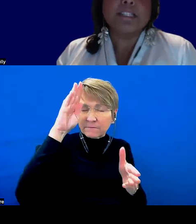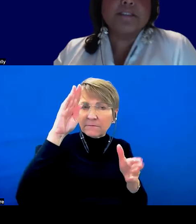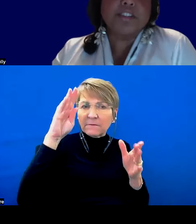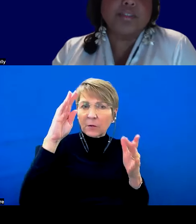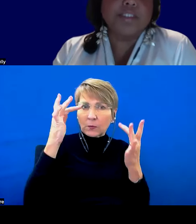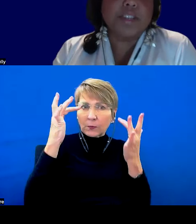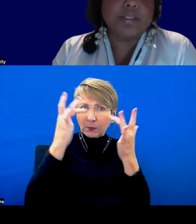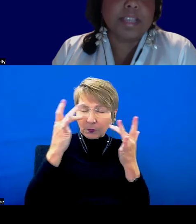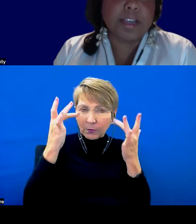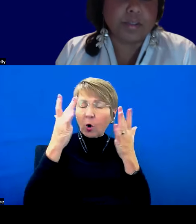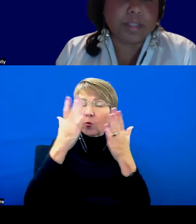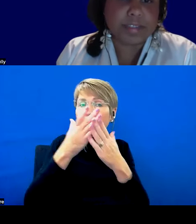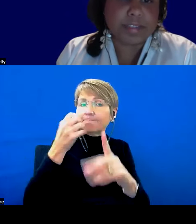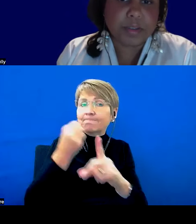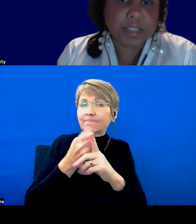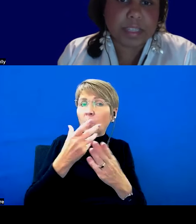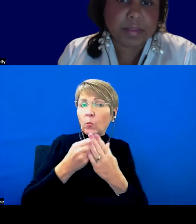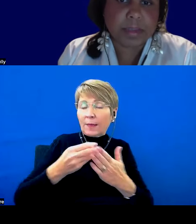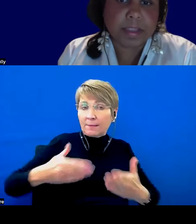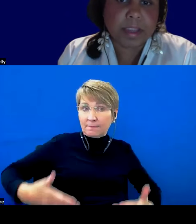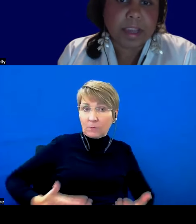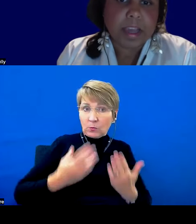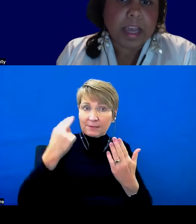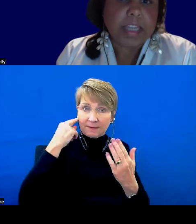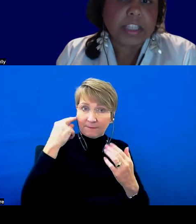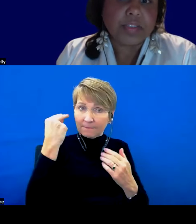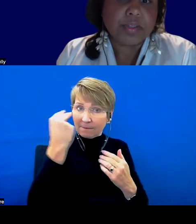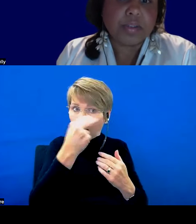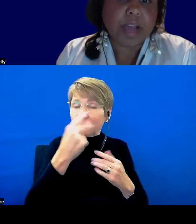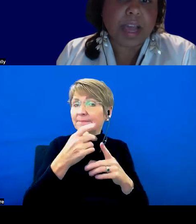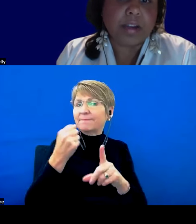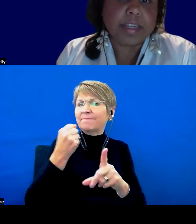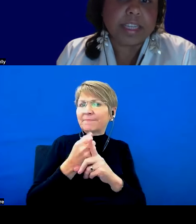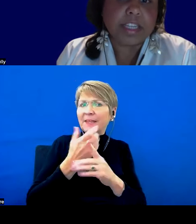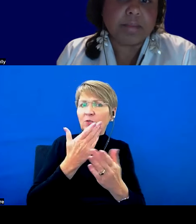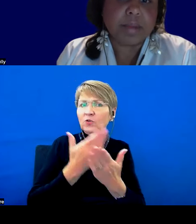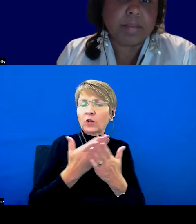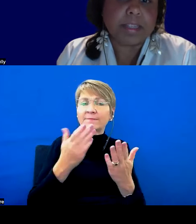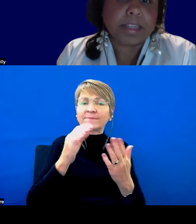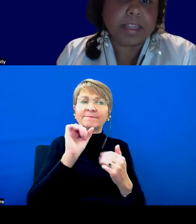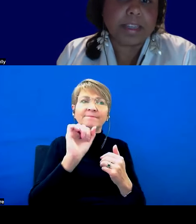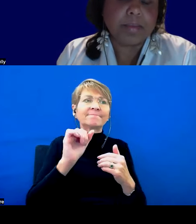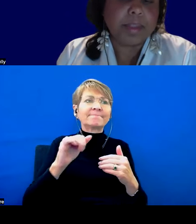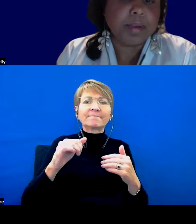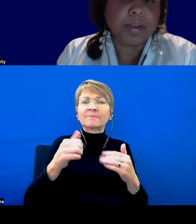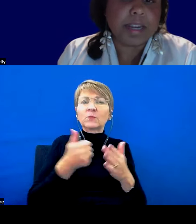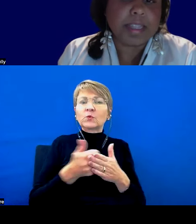visual fields can cause difficulties with general orientation and mobility, whether or not it's in